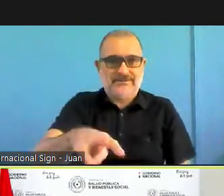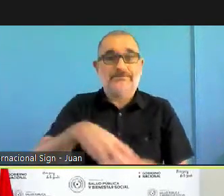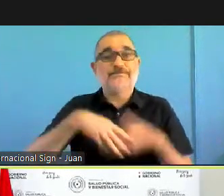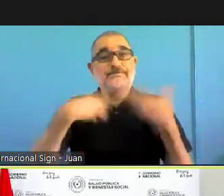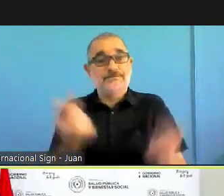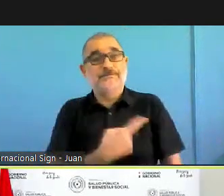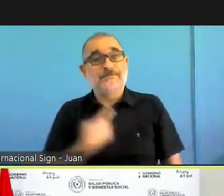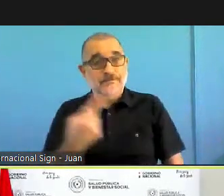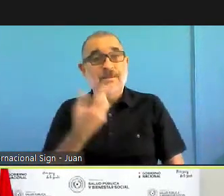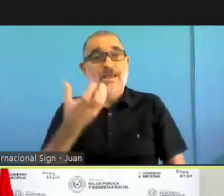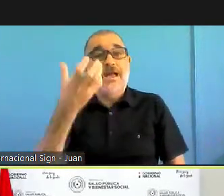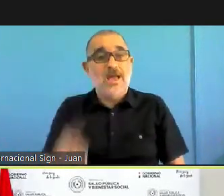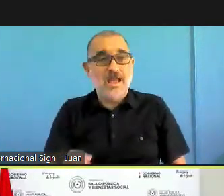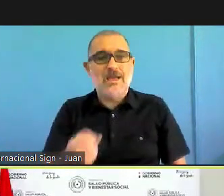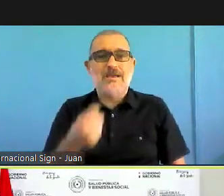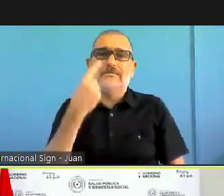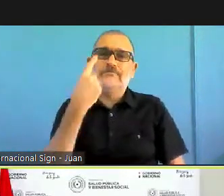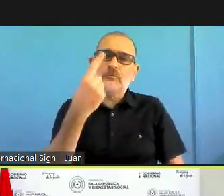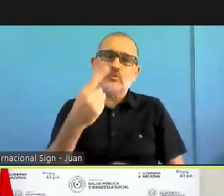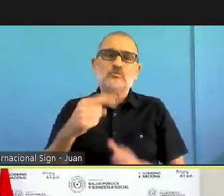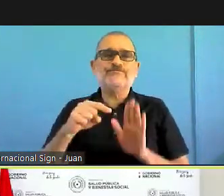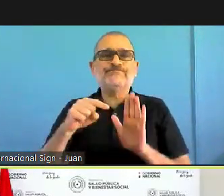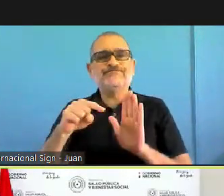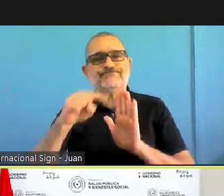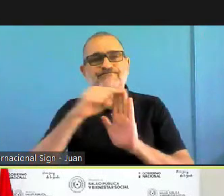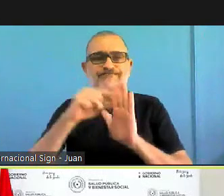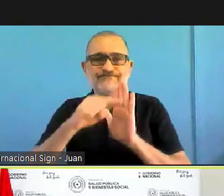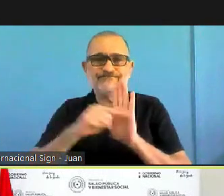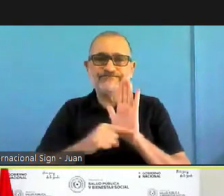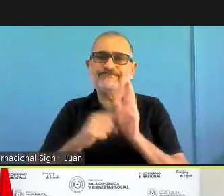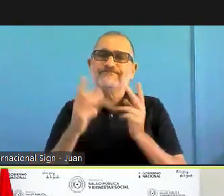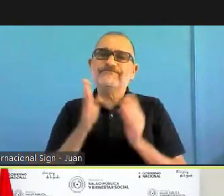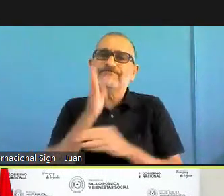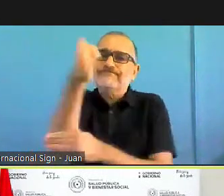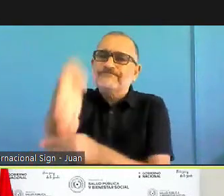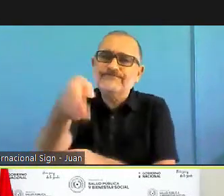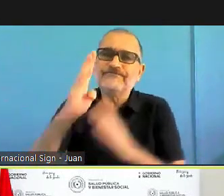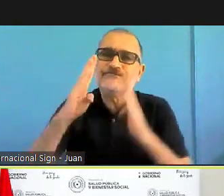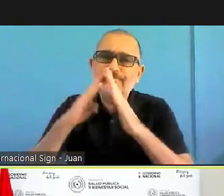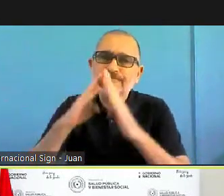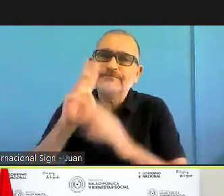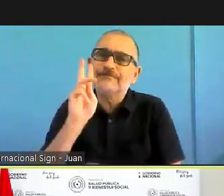Now, in terms of mental health, here too mental health had